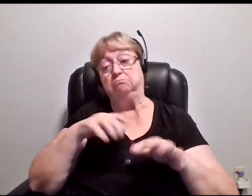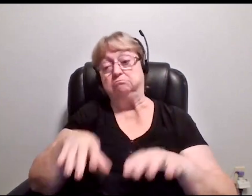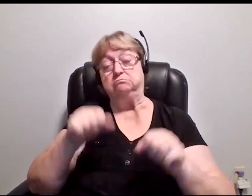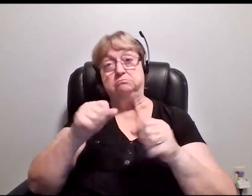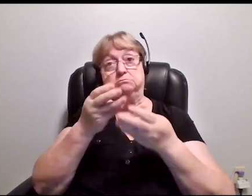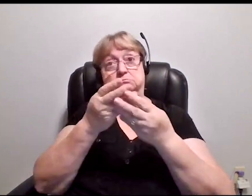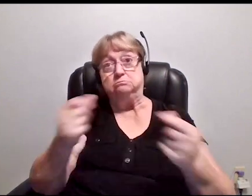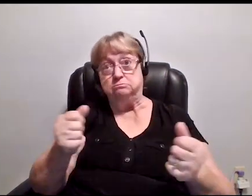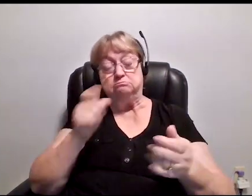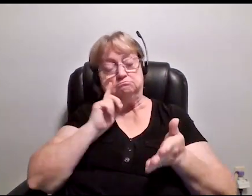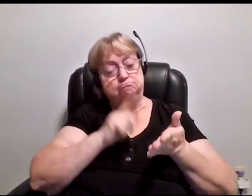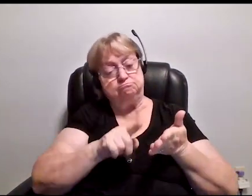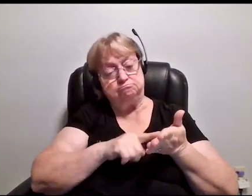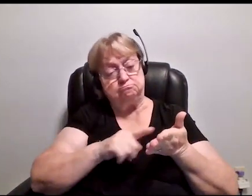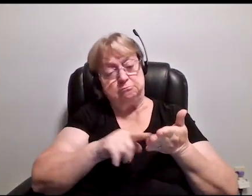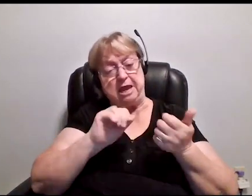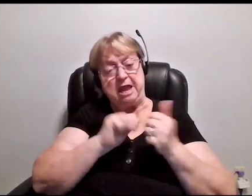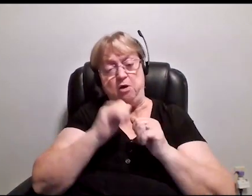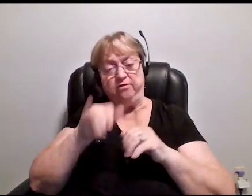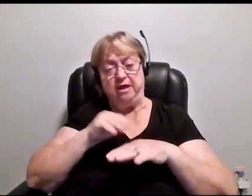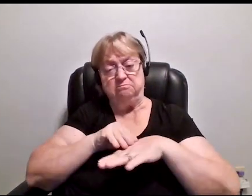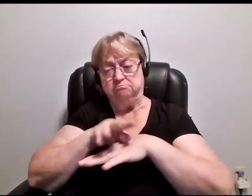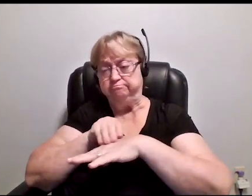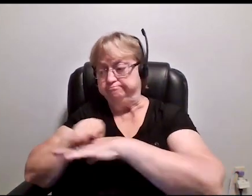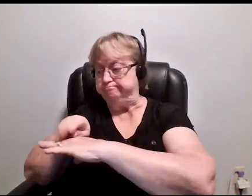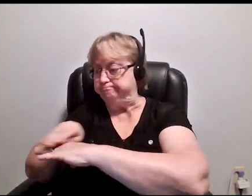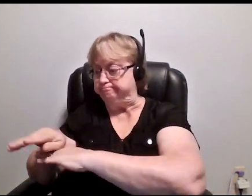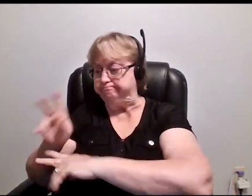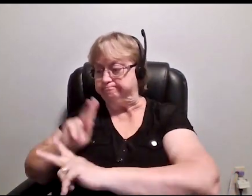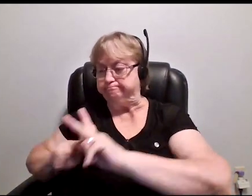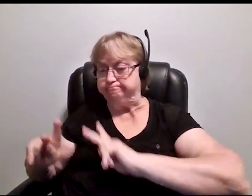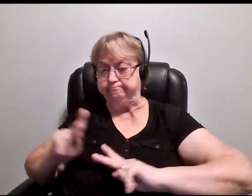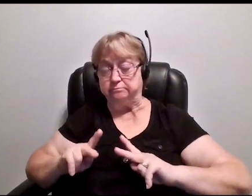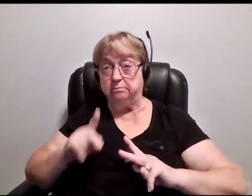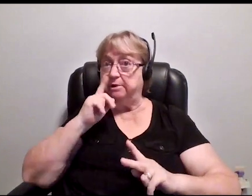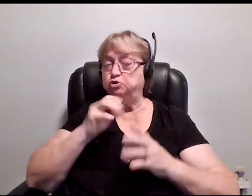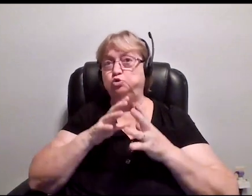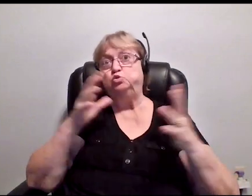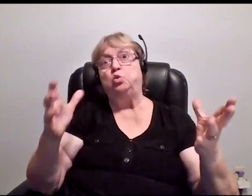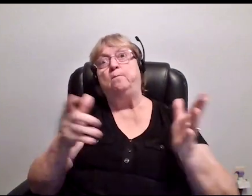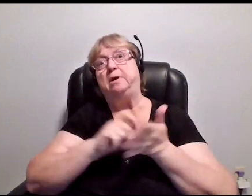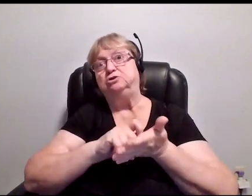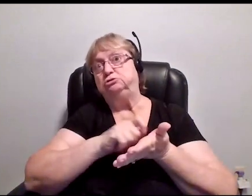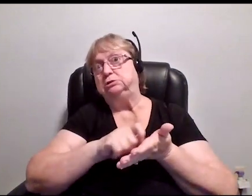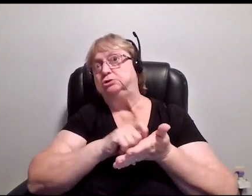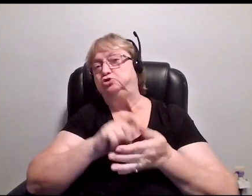and investigate their impact on diverse populations of physics learners. Because there is so much literature about concrete solutions,